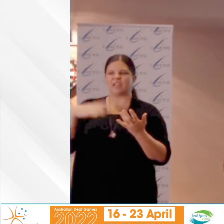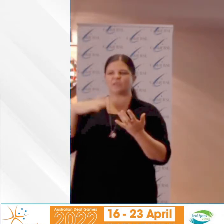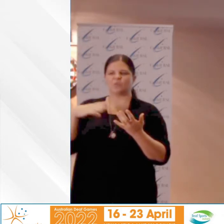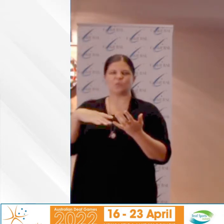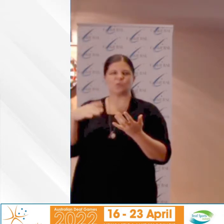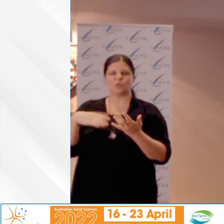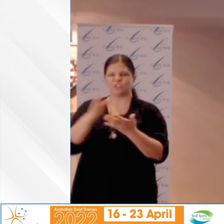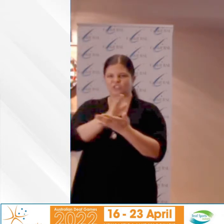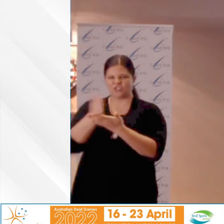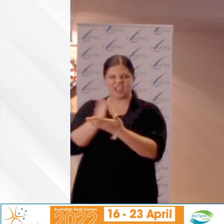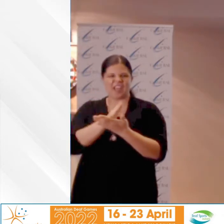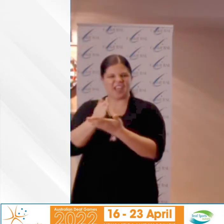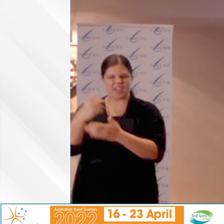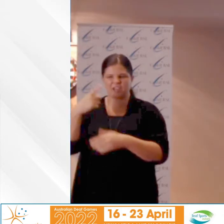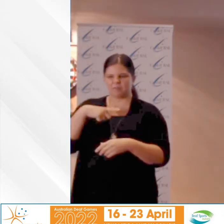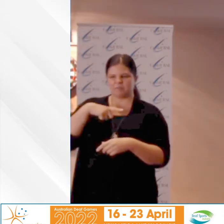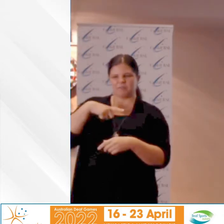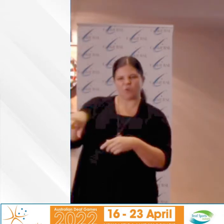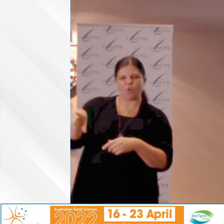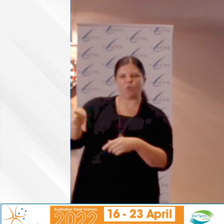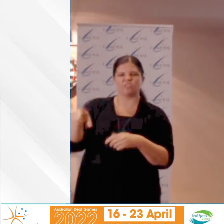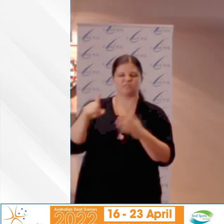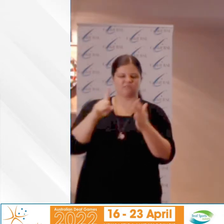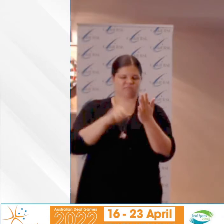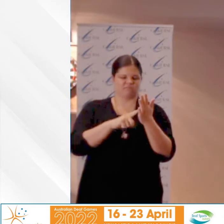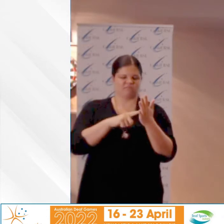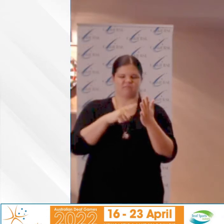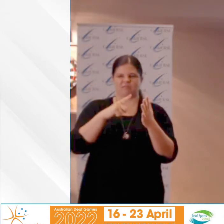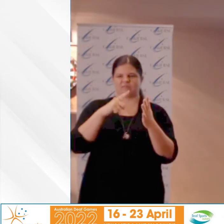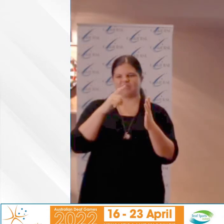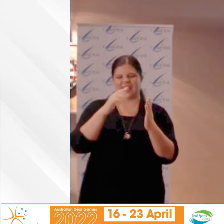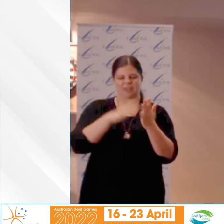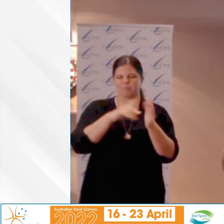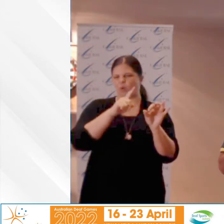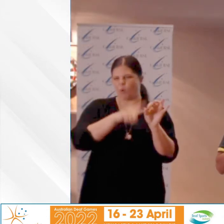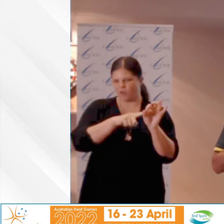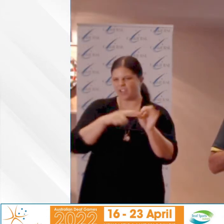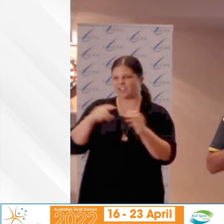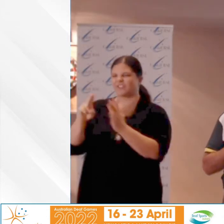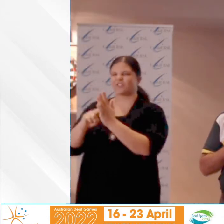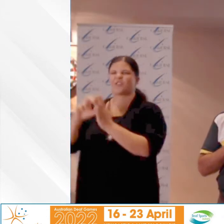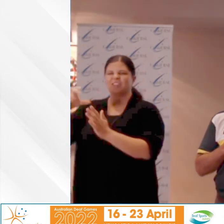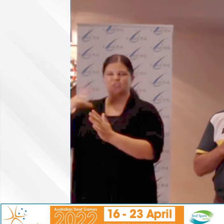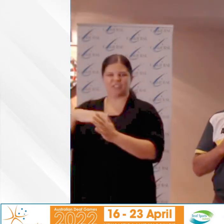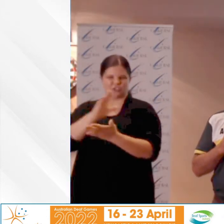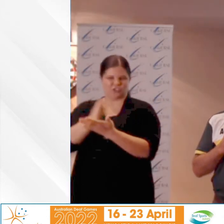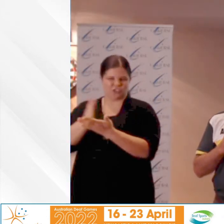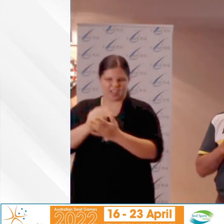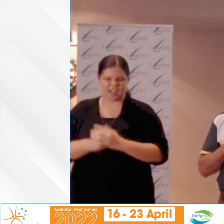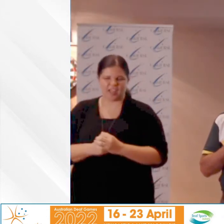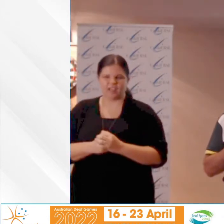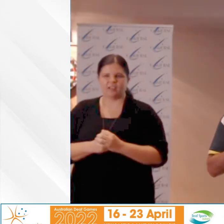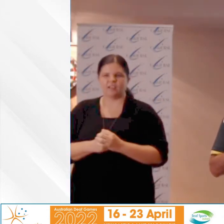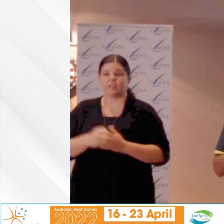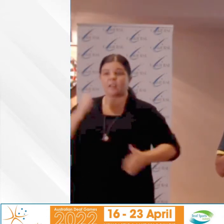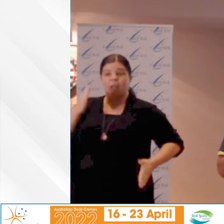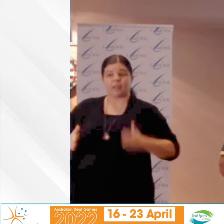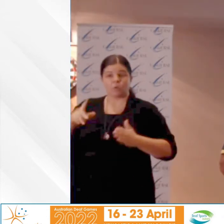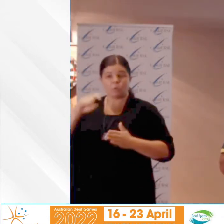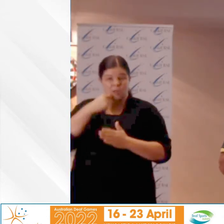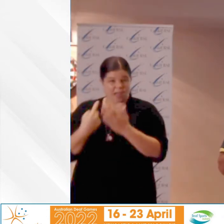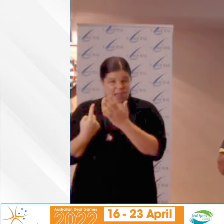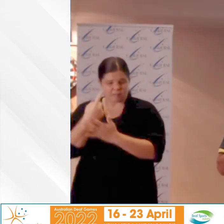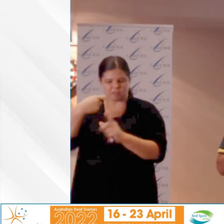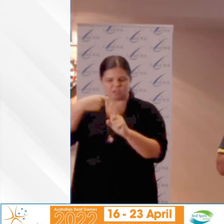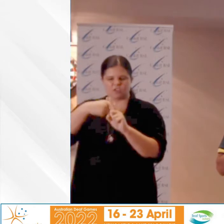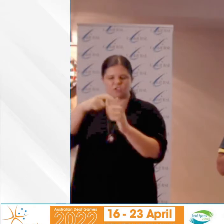equally between Lake Mac and Newcastle athletics more than likely will be at the Fearnley running track early